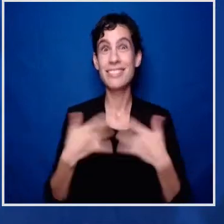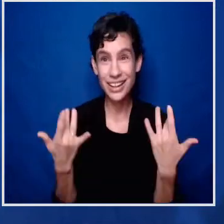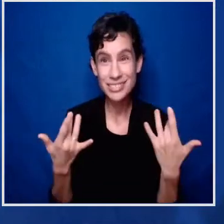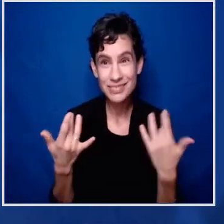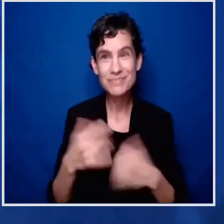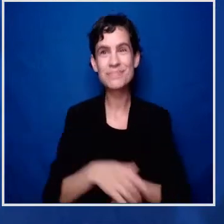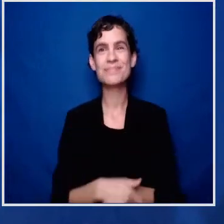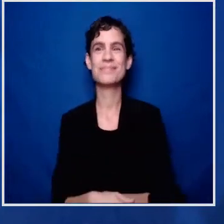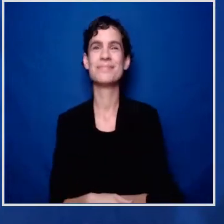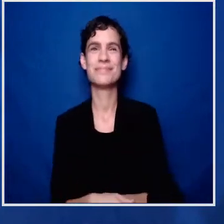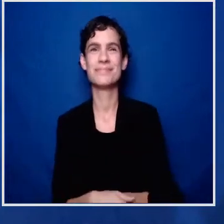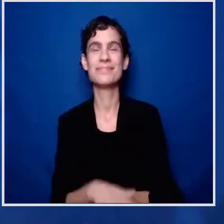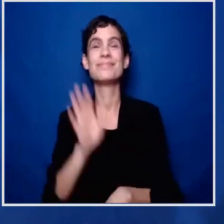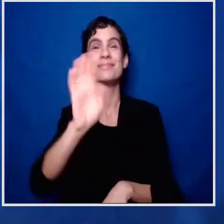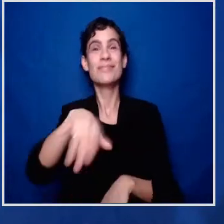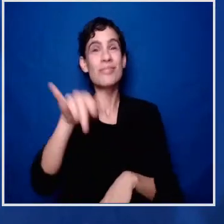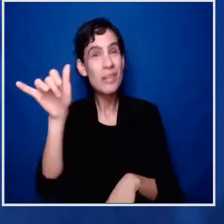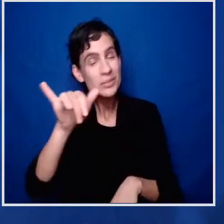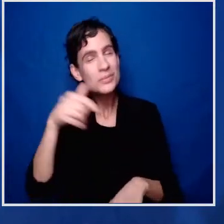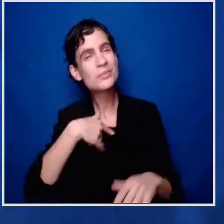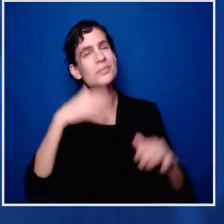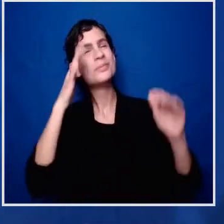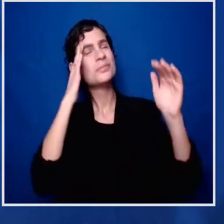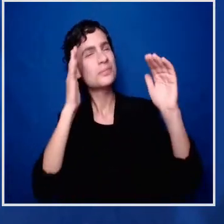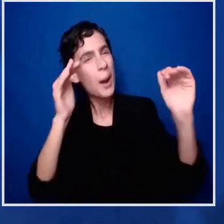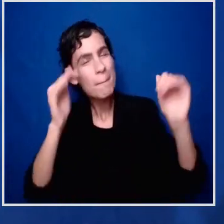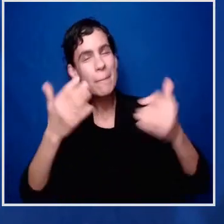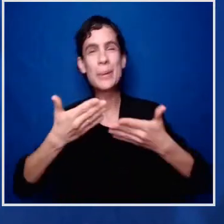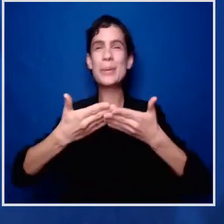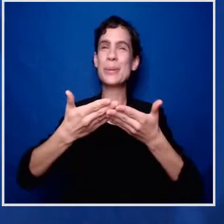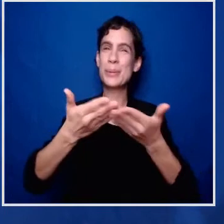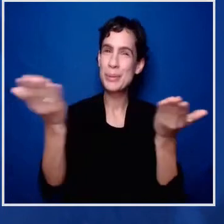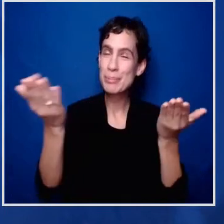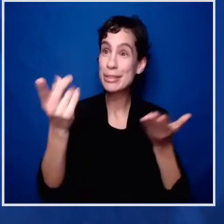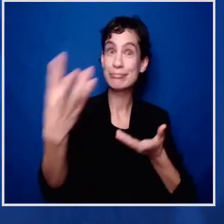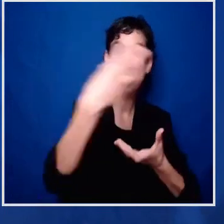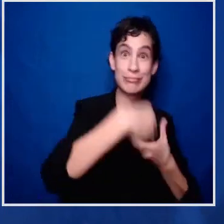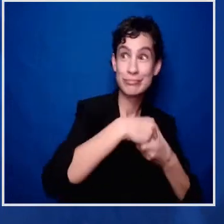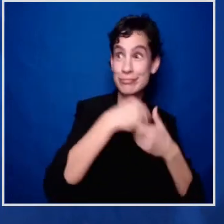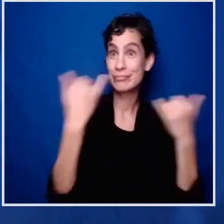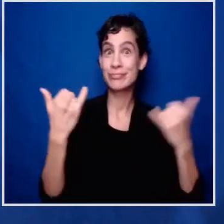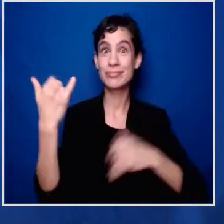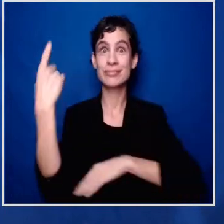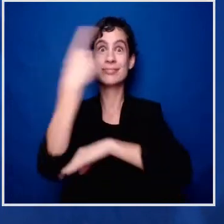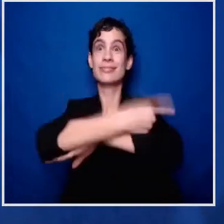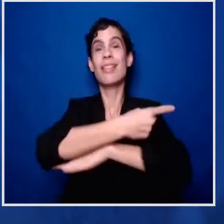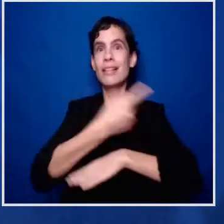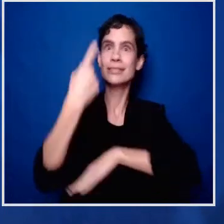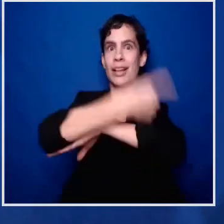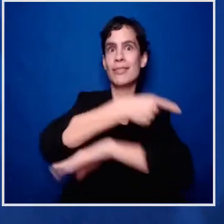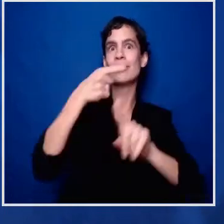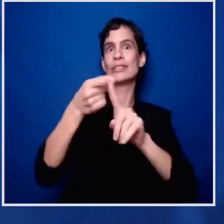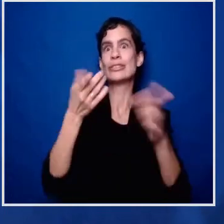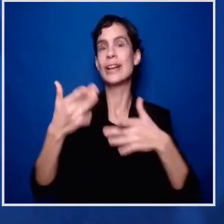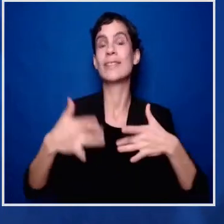AND, YOU KNOW WHAT?